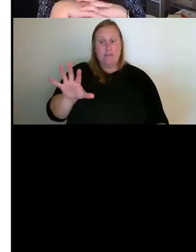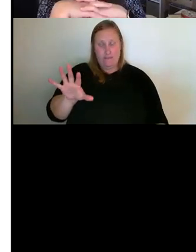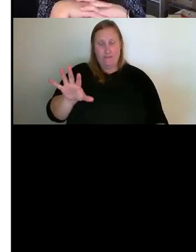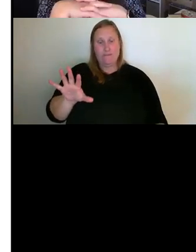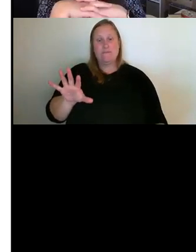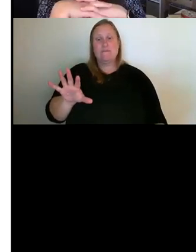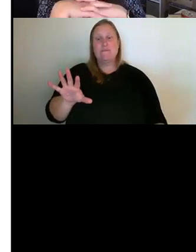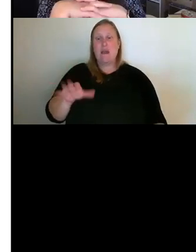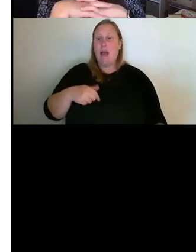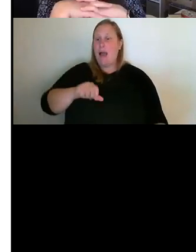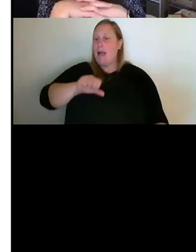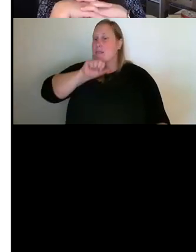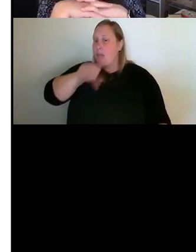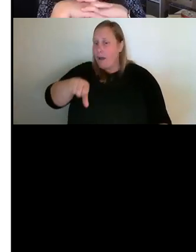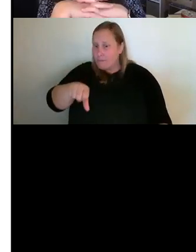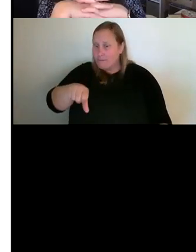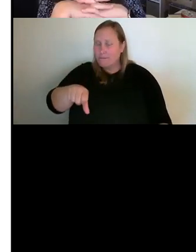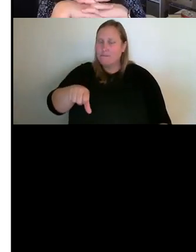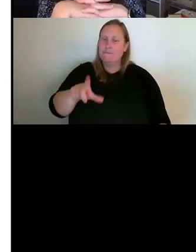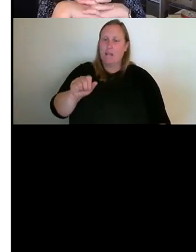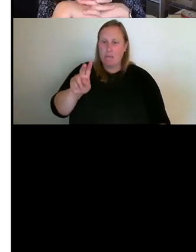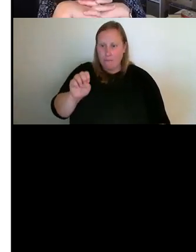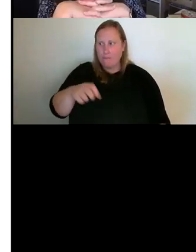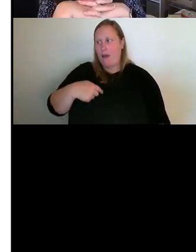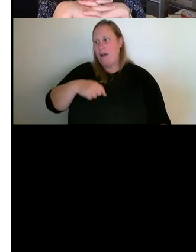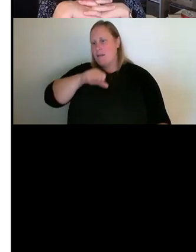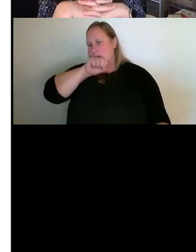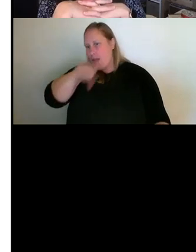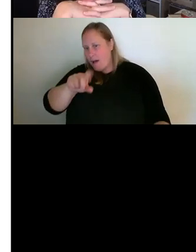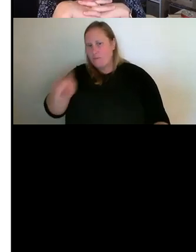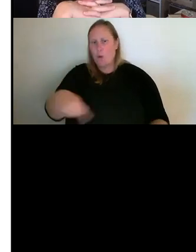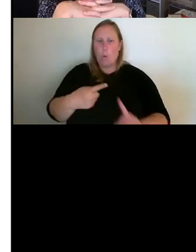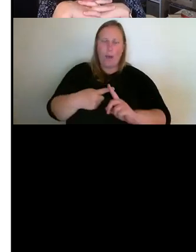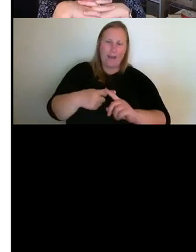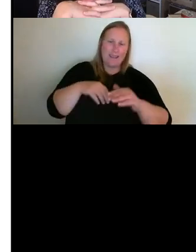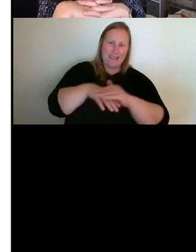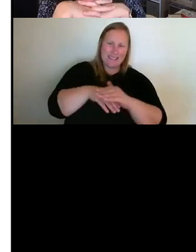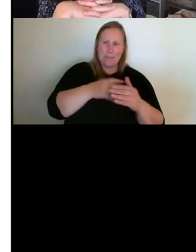I love when accessibility and universal design